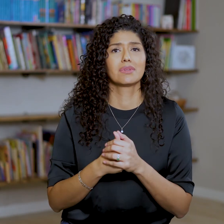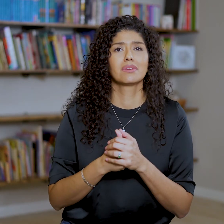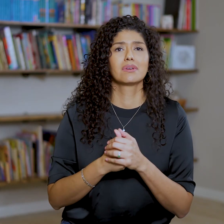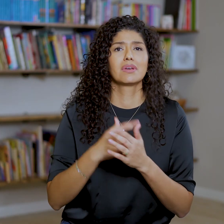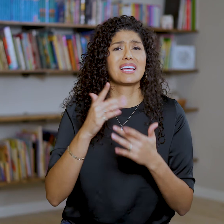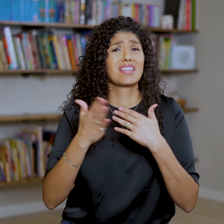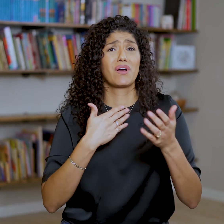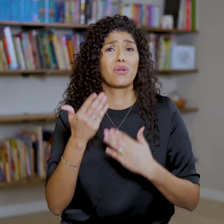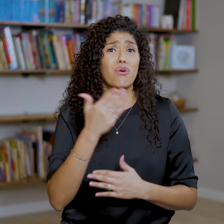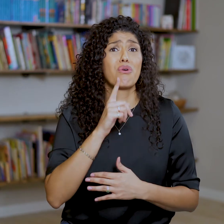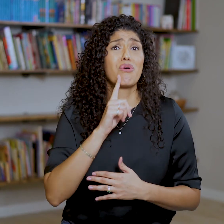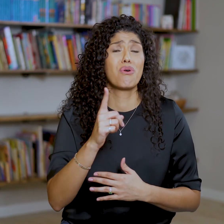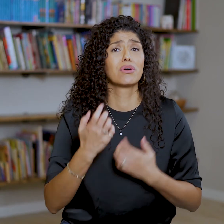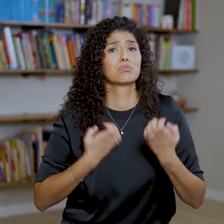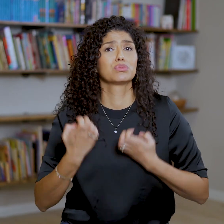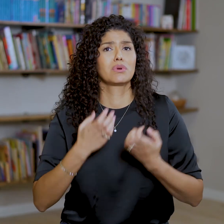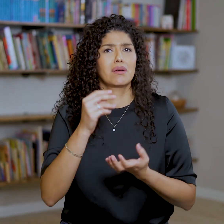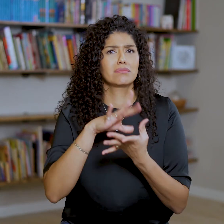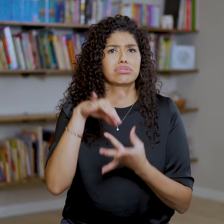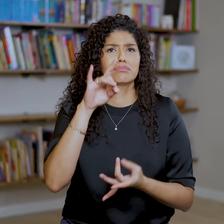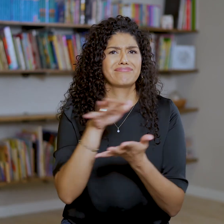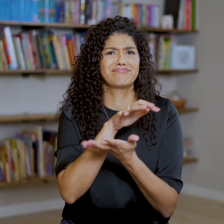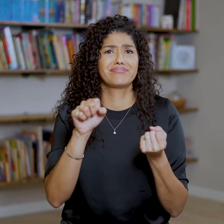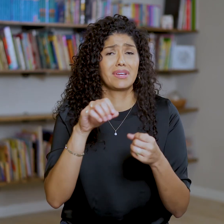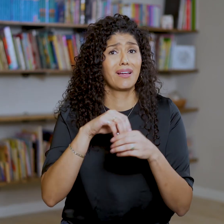Despite the emotional and spiritual brokenness